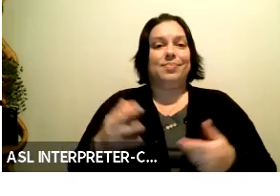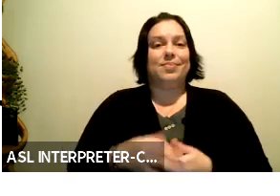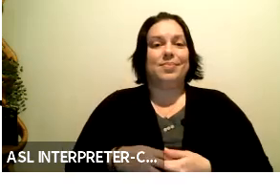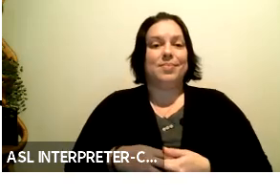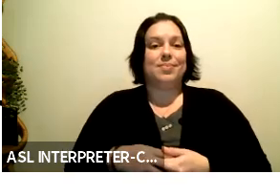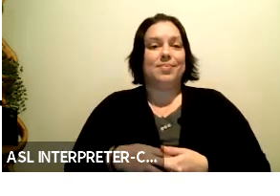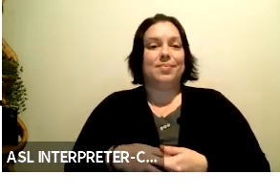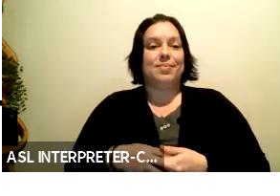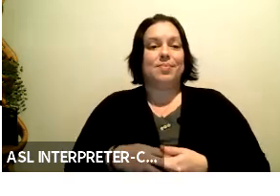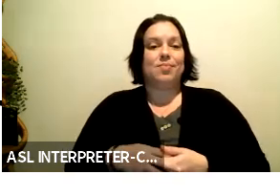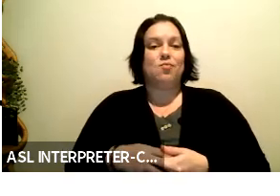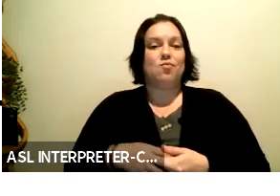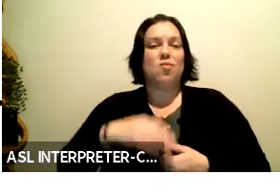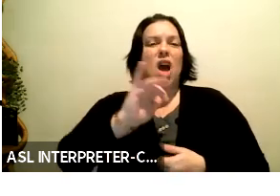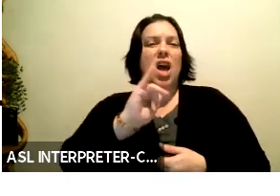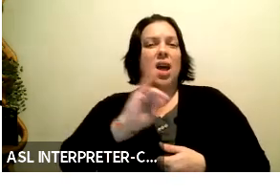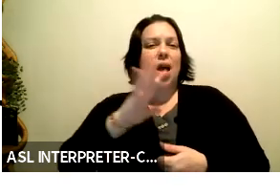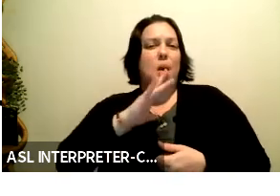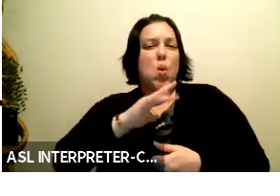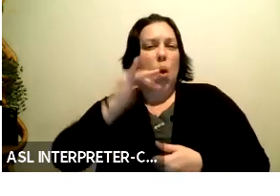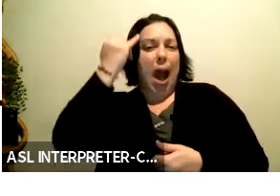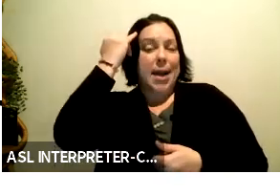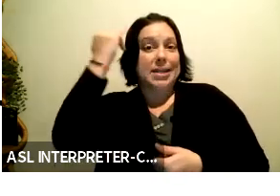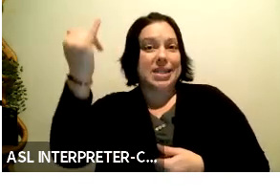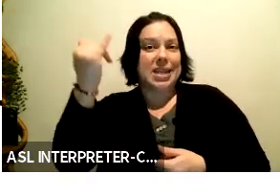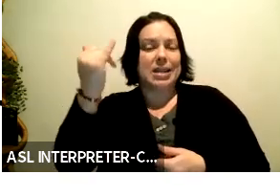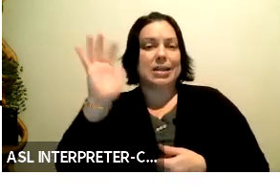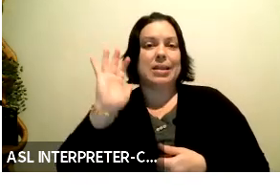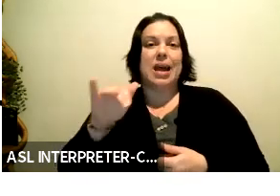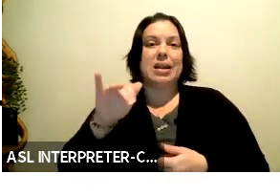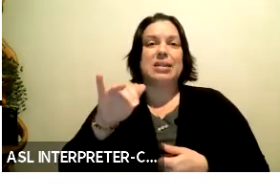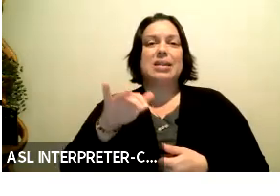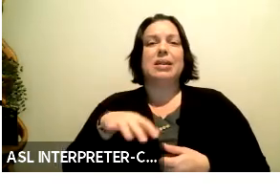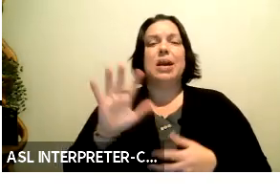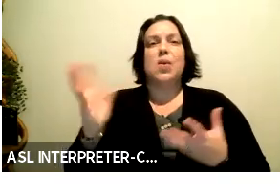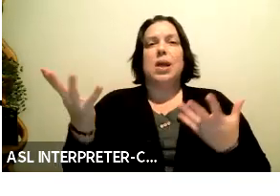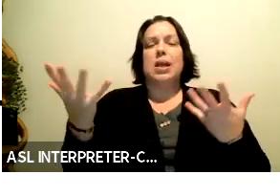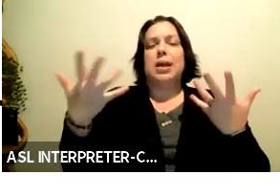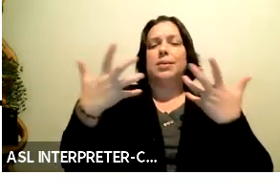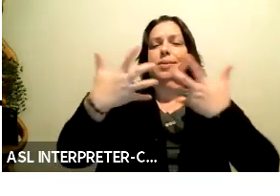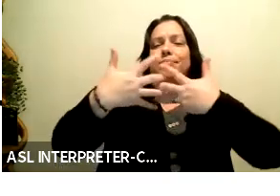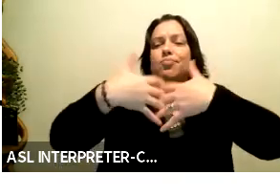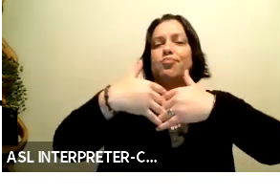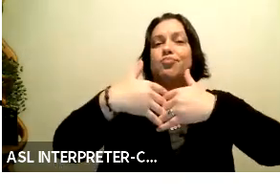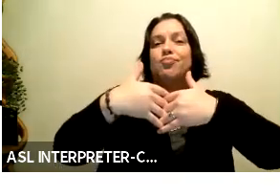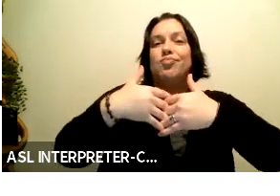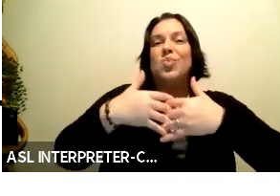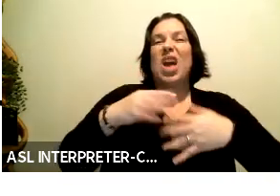a social fabric. Each of our threads alone, each of our departments, the work that we do, if we